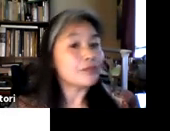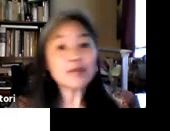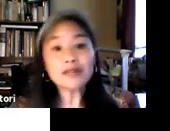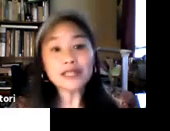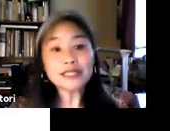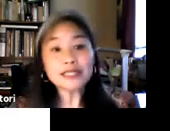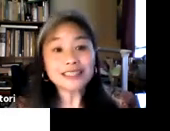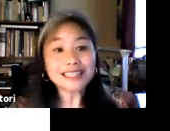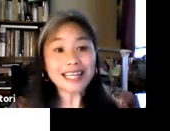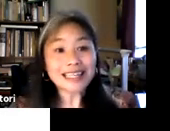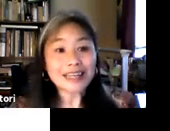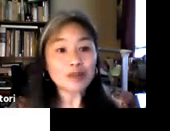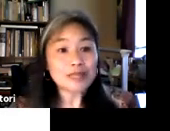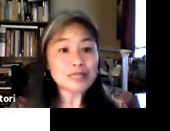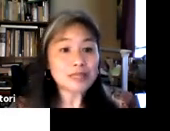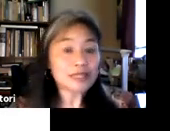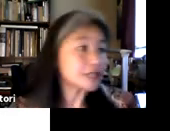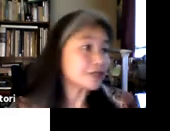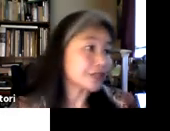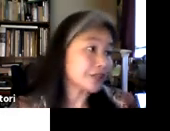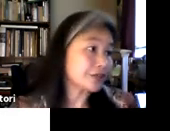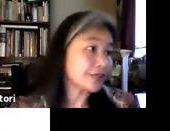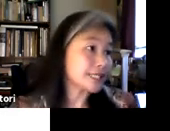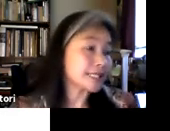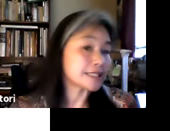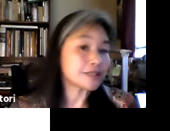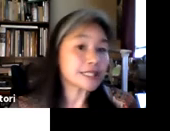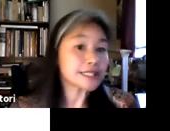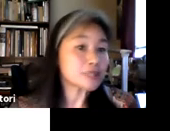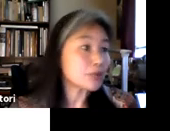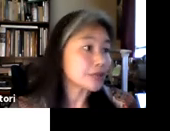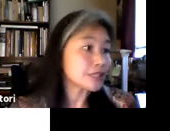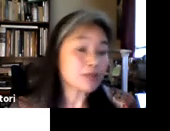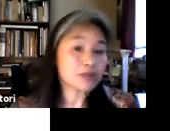No, no boys had some problems. And this directly affected my